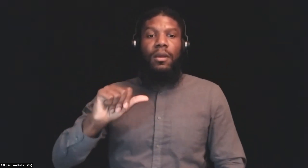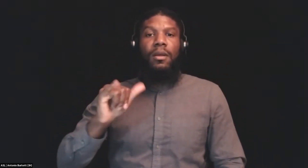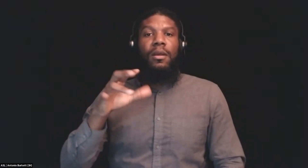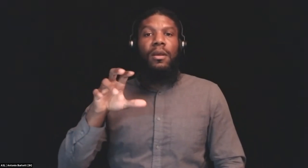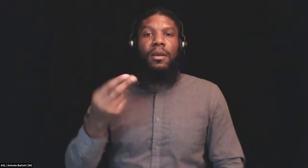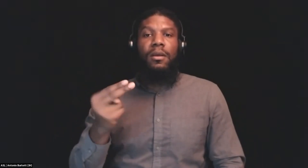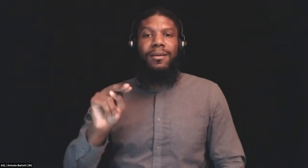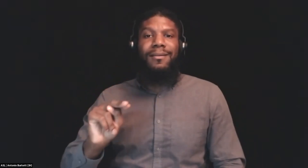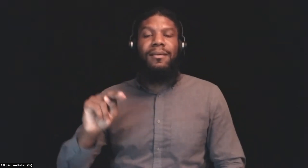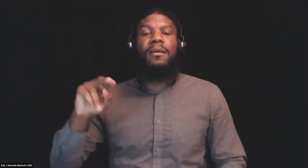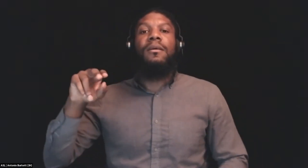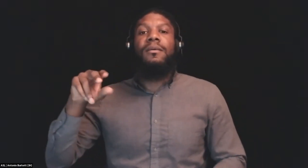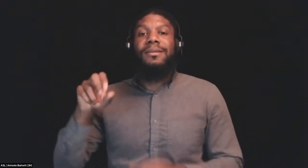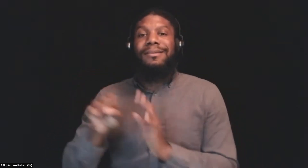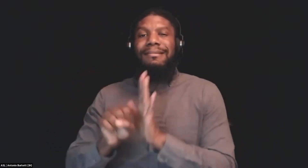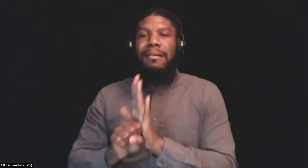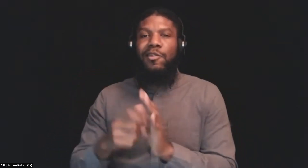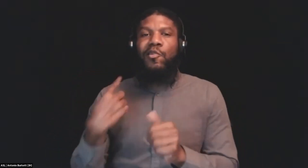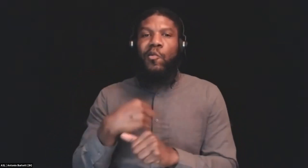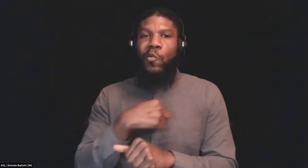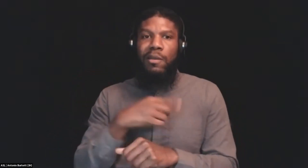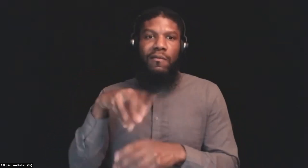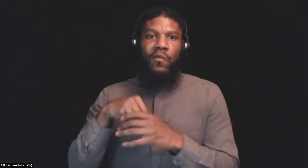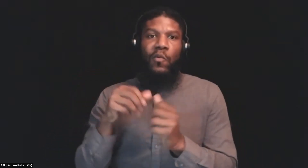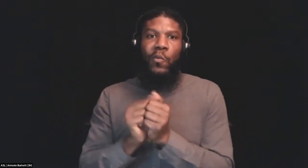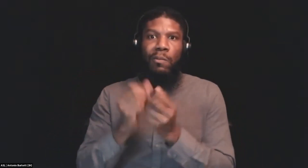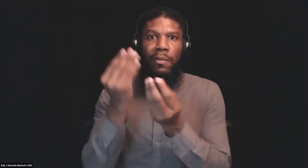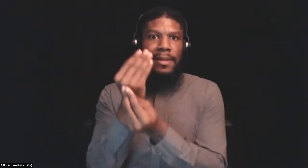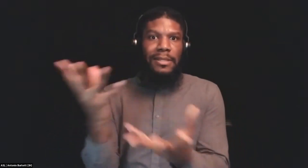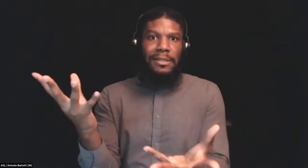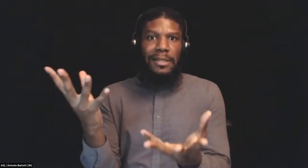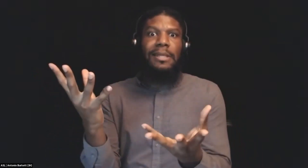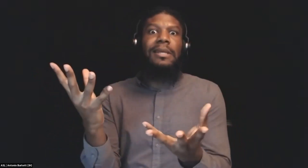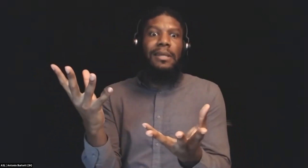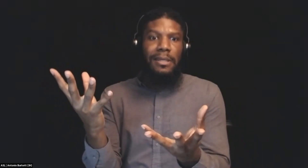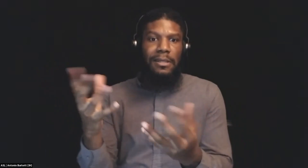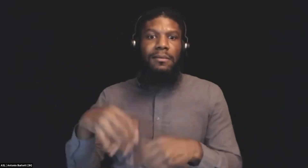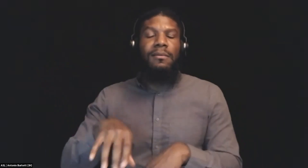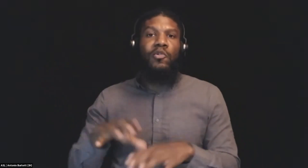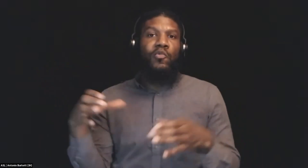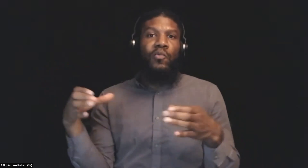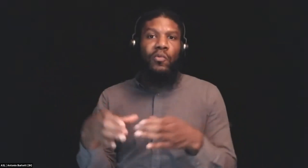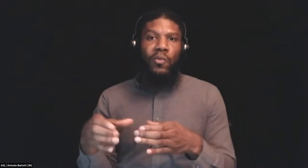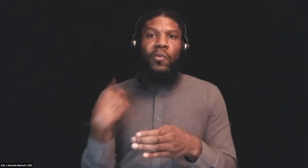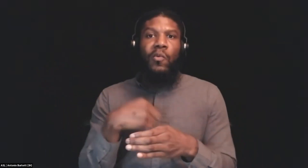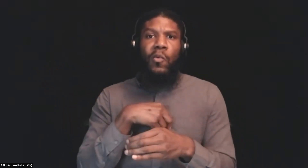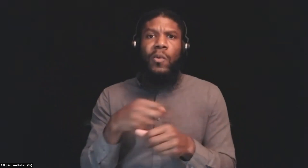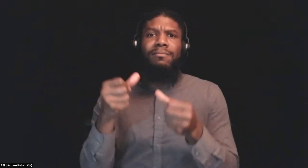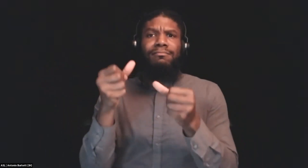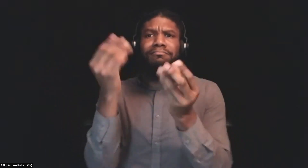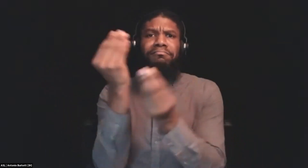group and we're making billboards or bulletins. To put out about the writing Center I think one